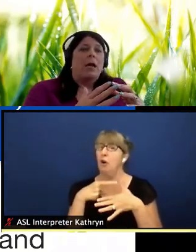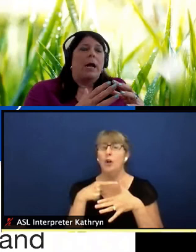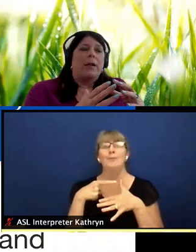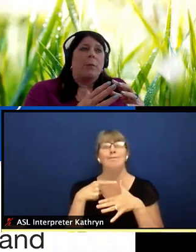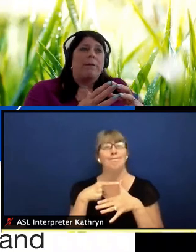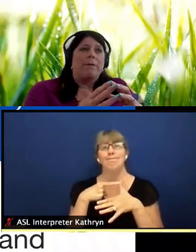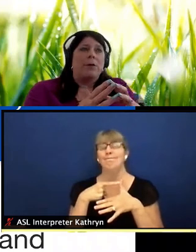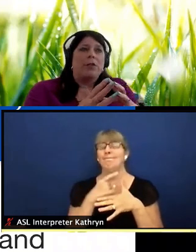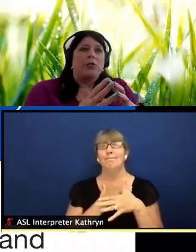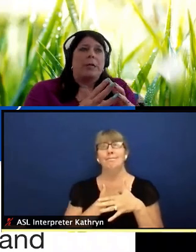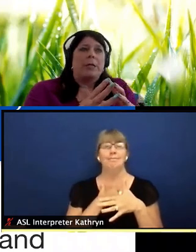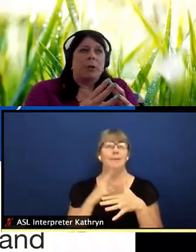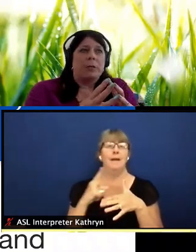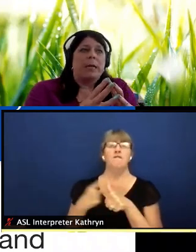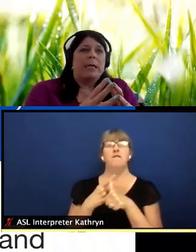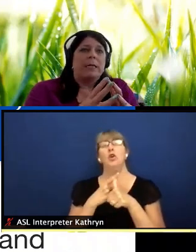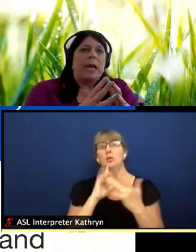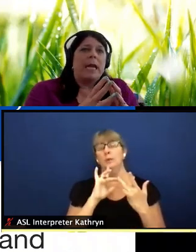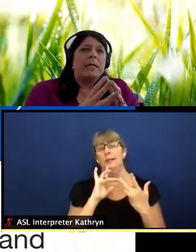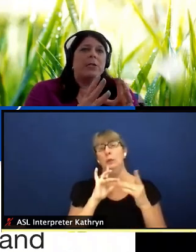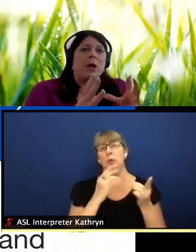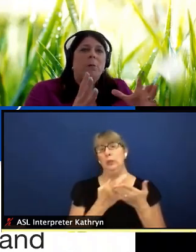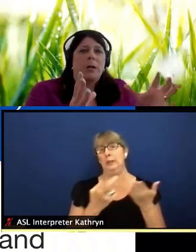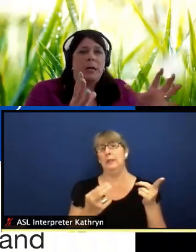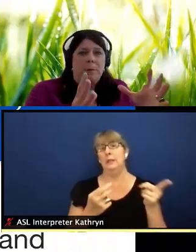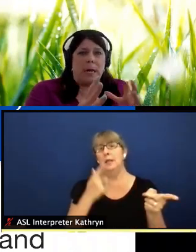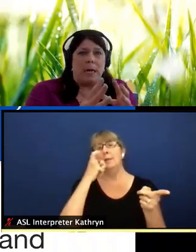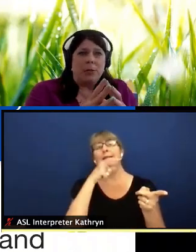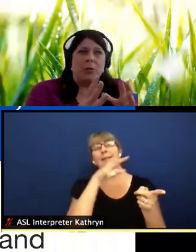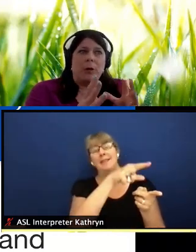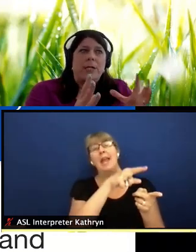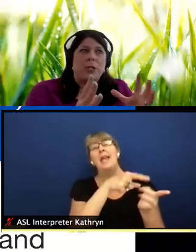kind of my first resource because they can start pointing me in a direction